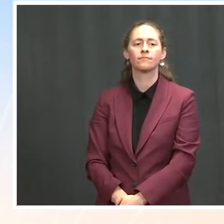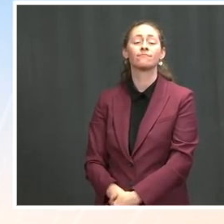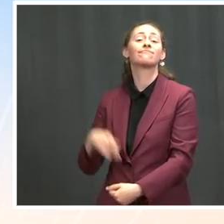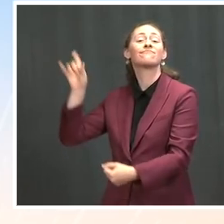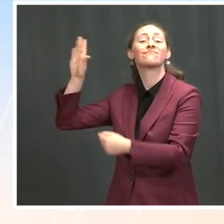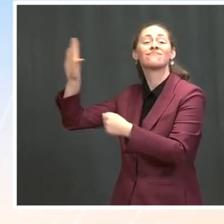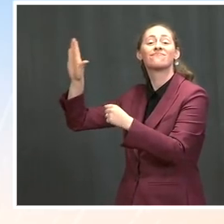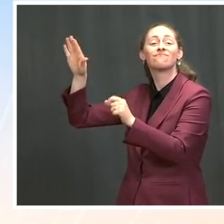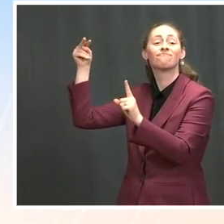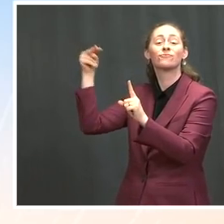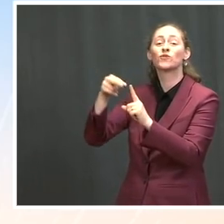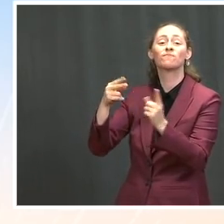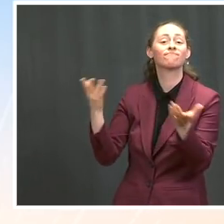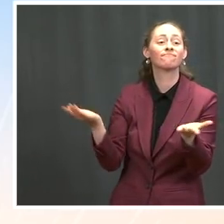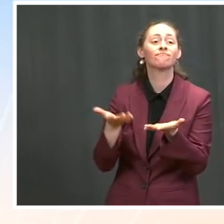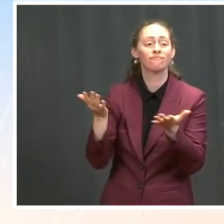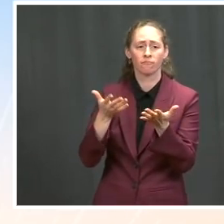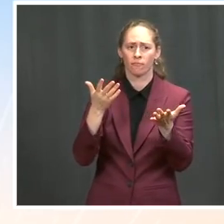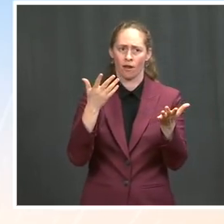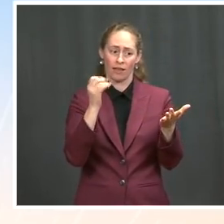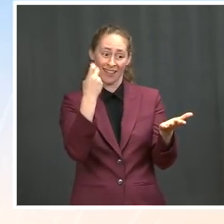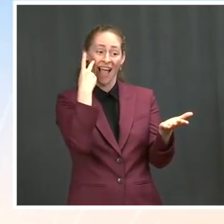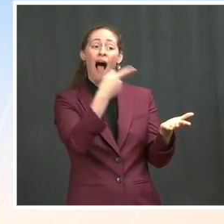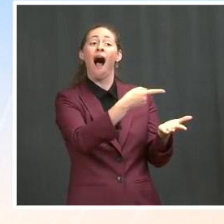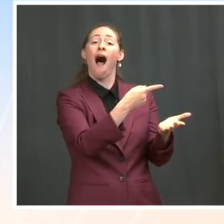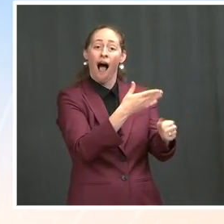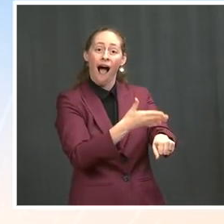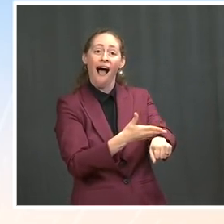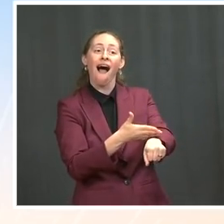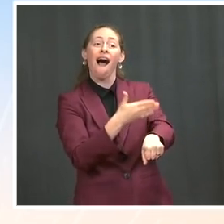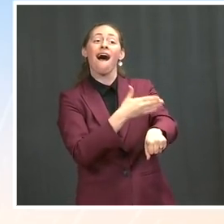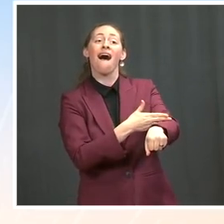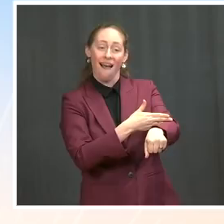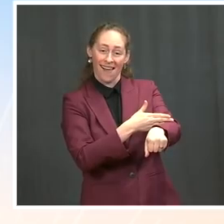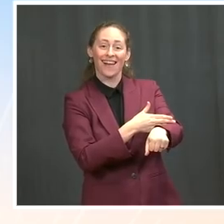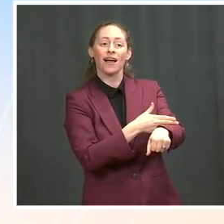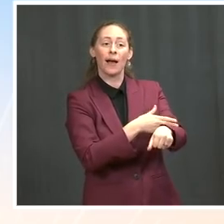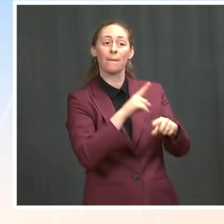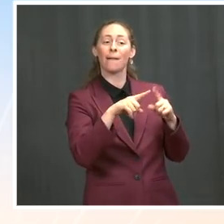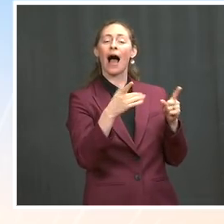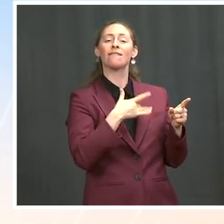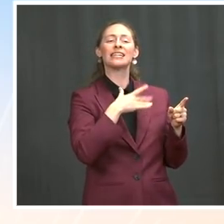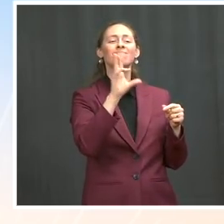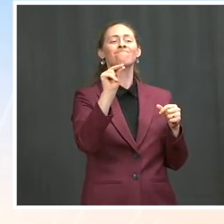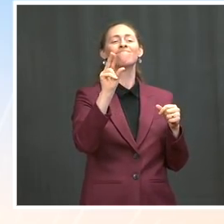We don't expect there to be a magical 10 votes. I'm not suggesting that. But just two weeks ago, there were questions